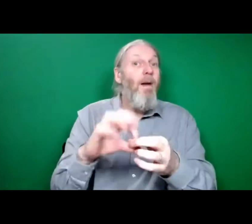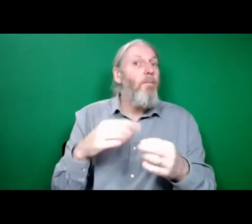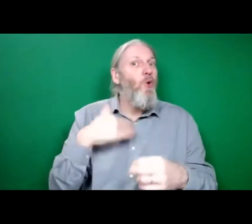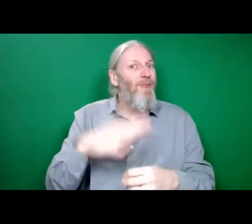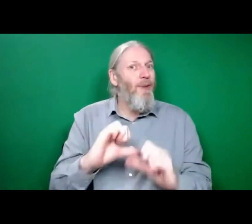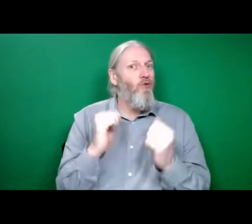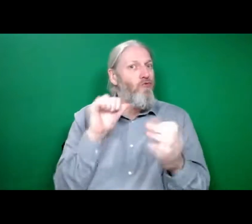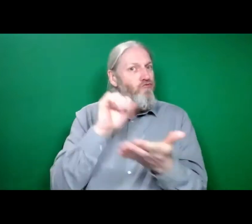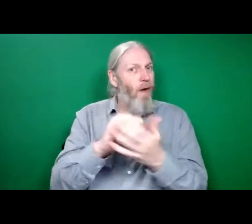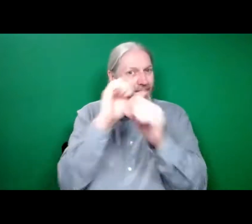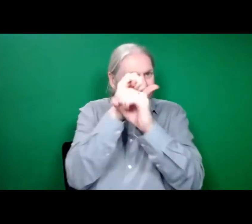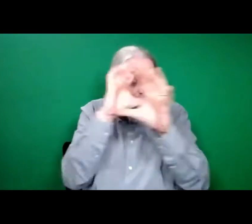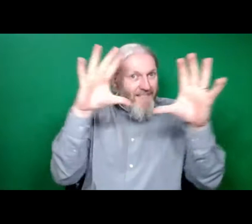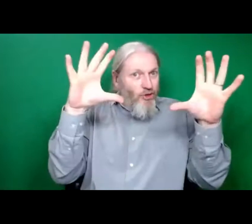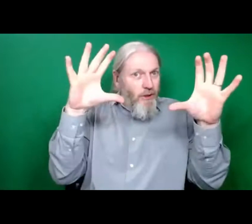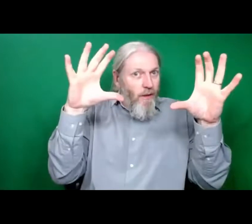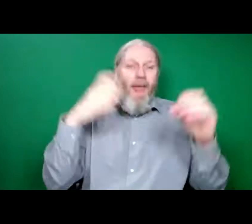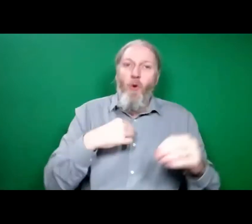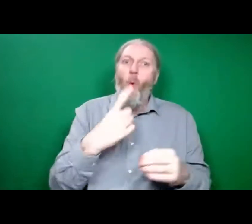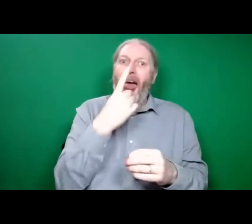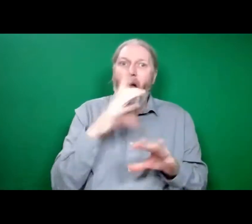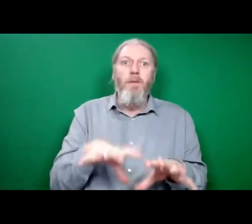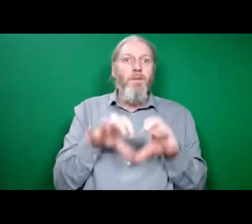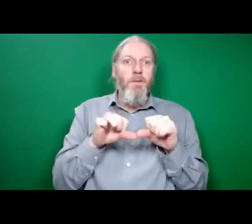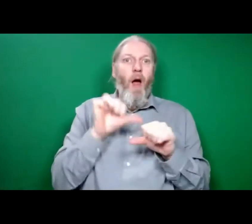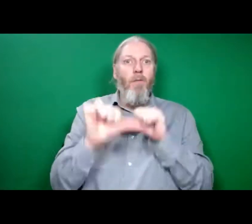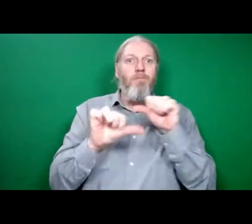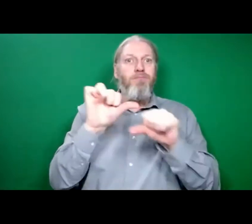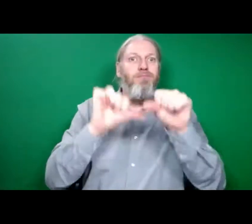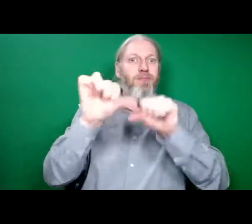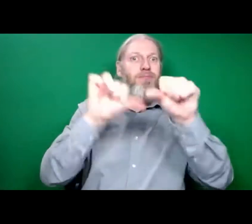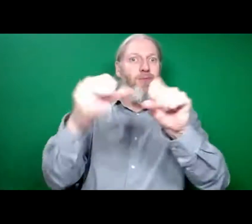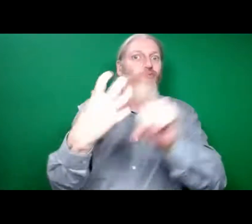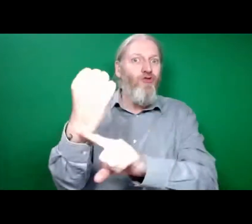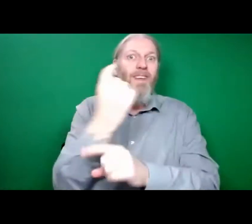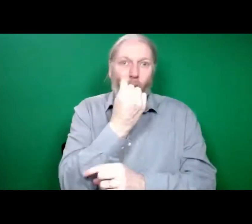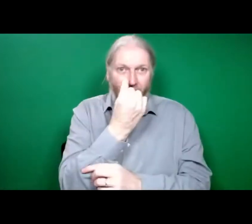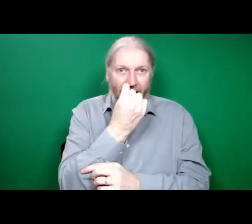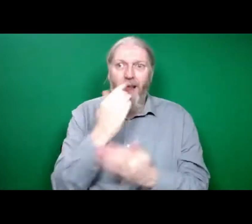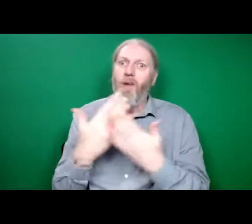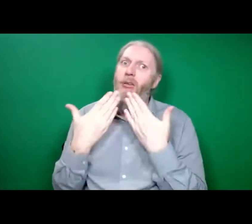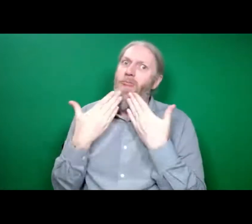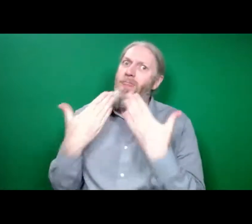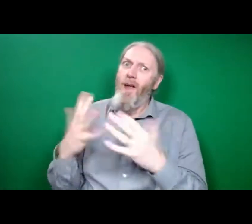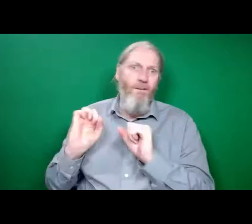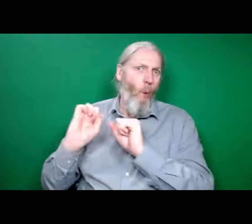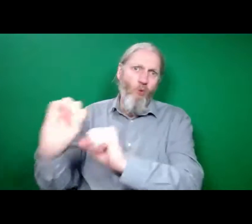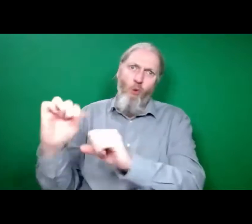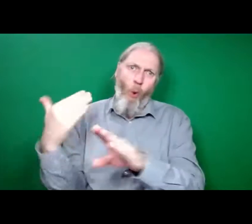place. It is complicated and that is difficult but that's where we're aiming for. Thanks. Thank you, Paul.